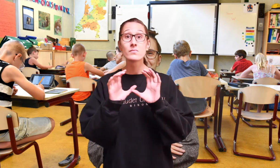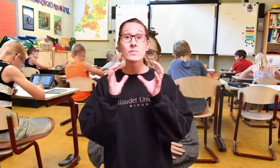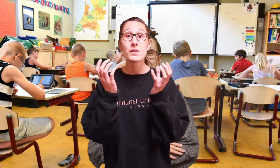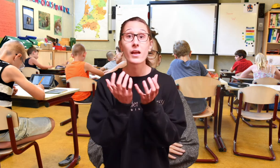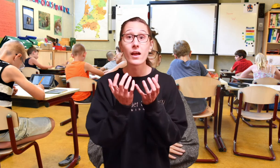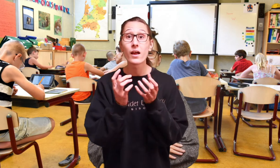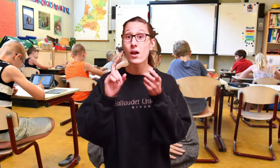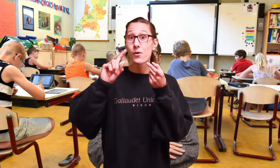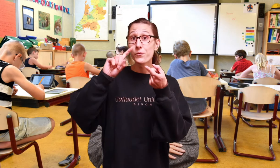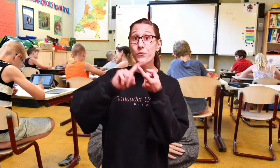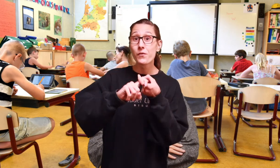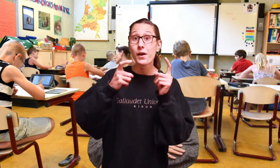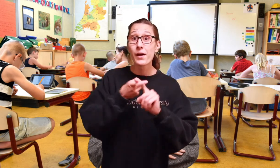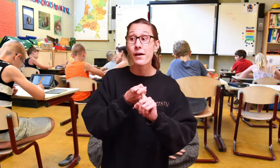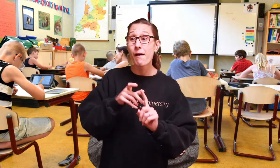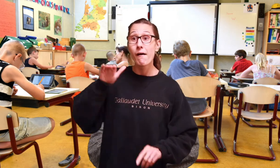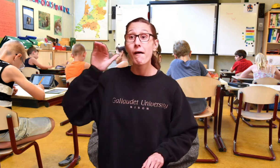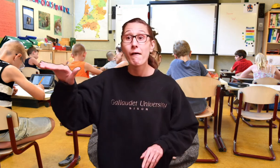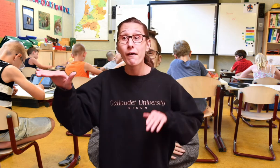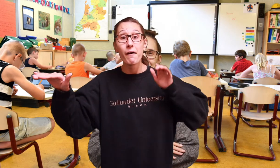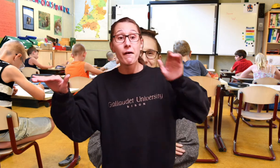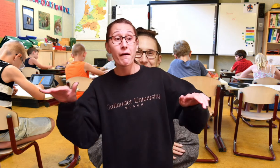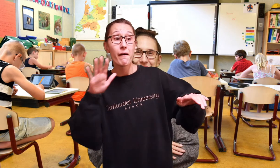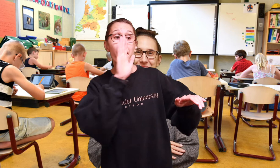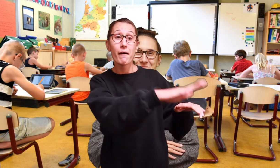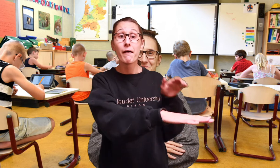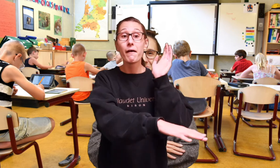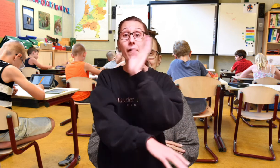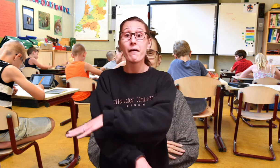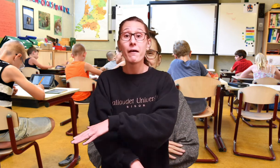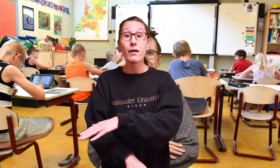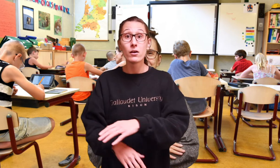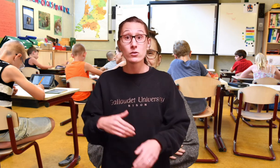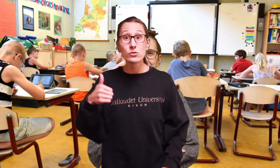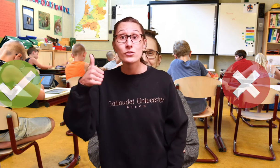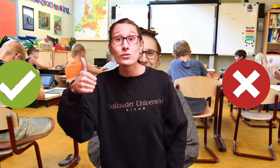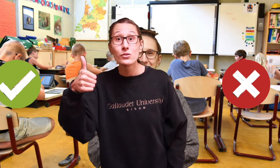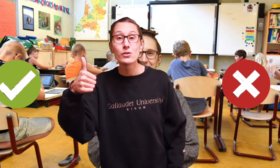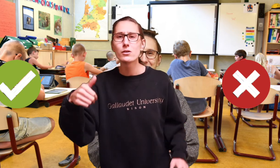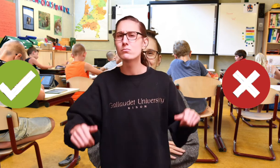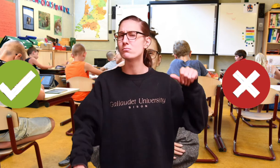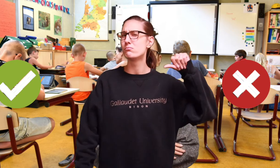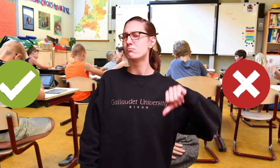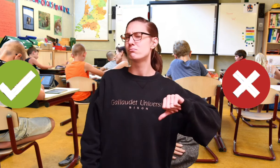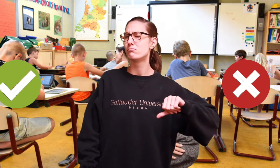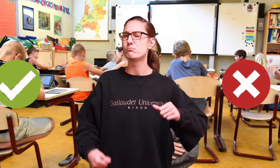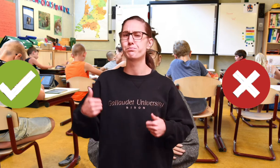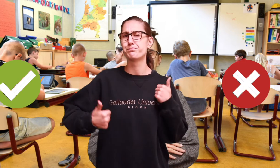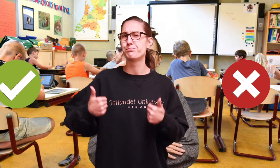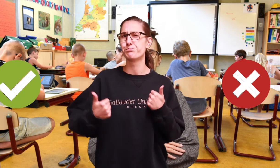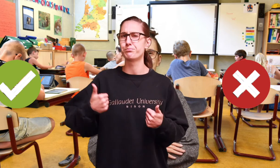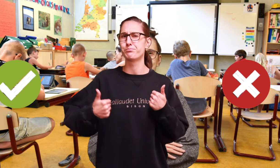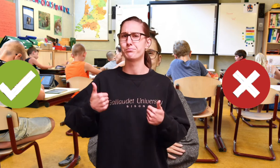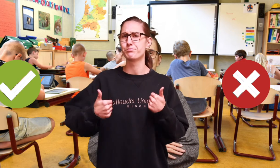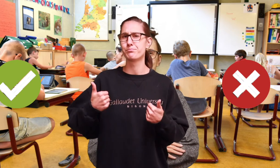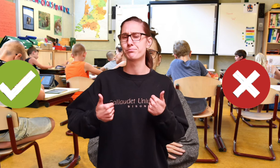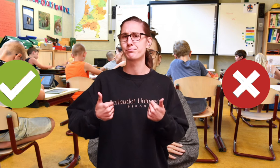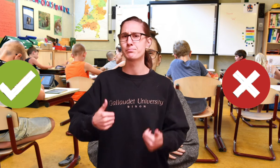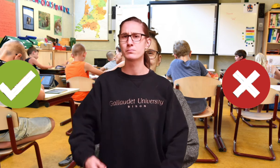Is touching and bothering people in class good or bad?